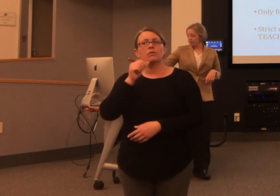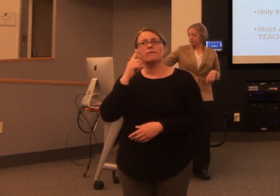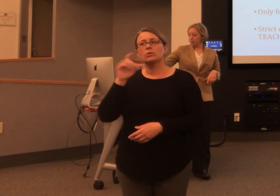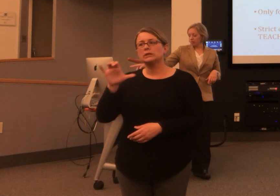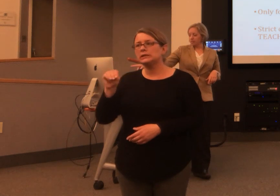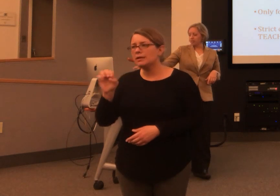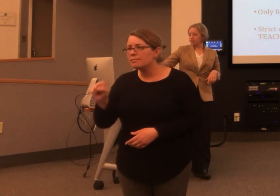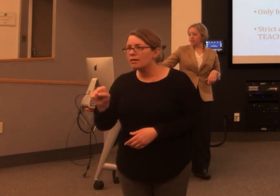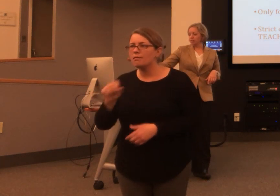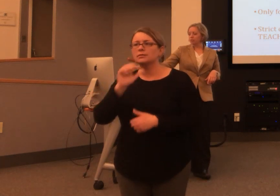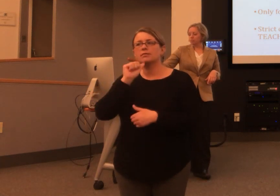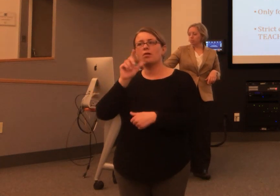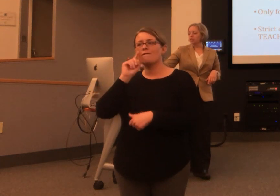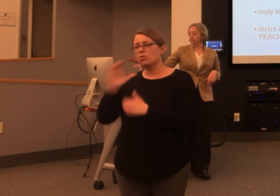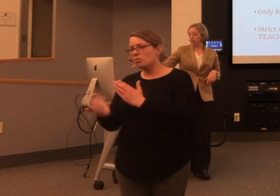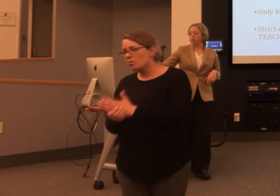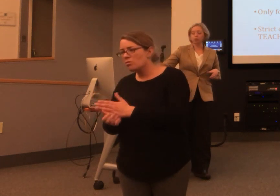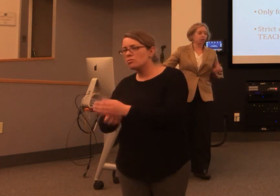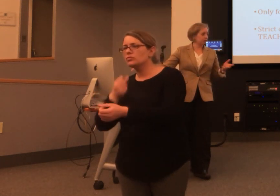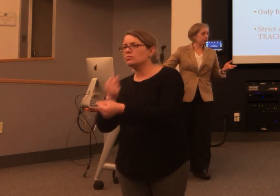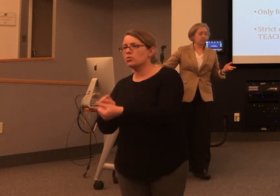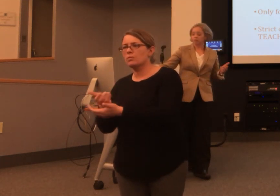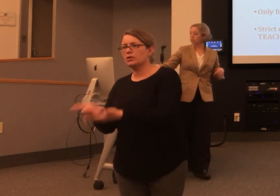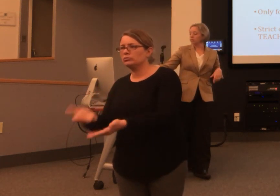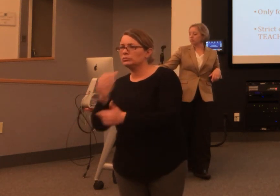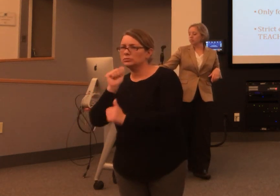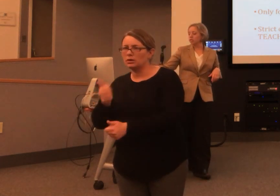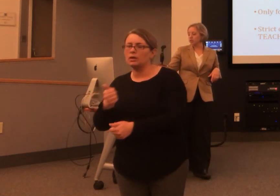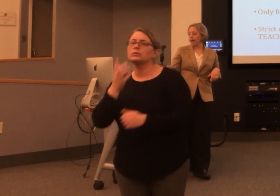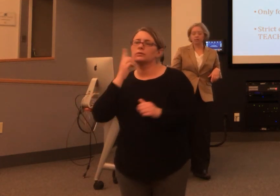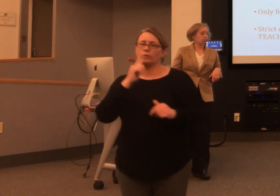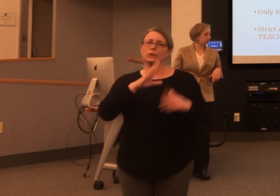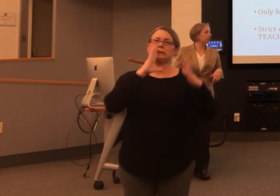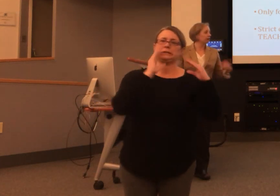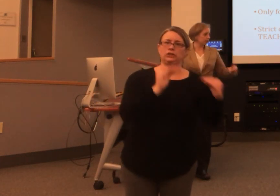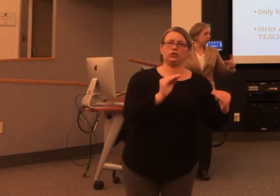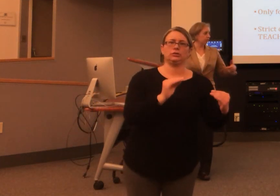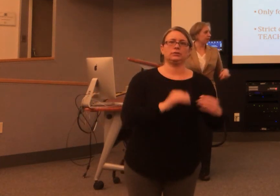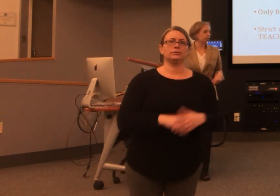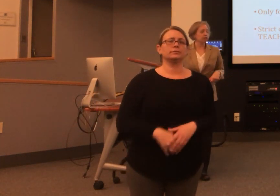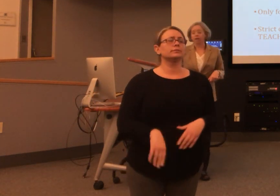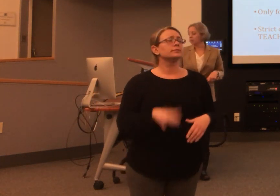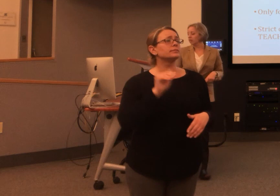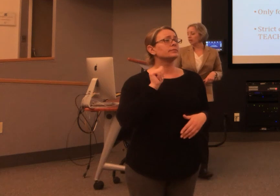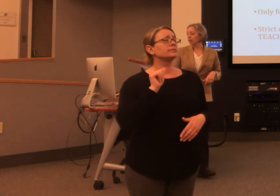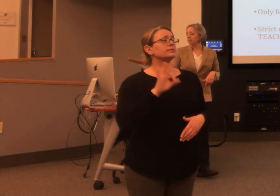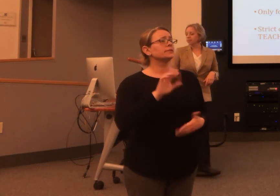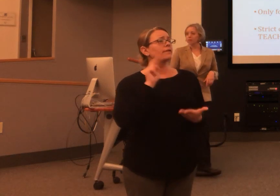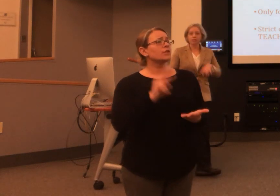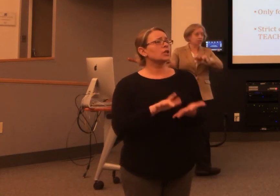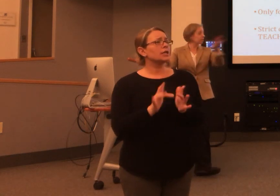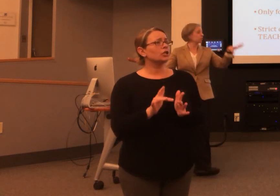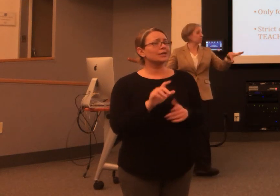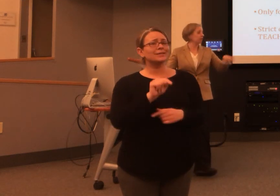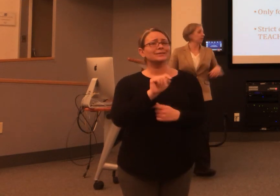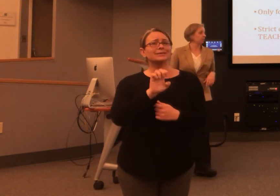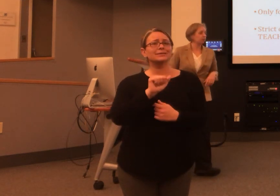And there's a reference here, if you Google the TEACH Act of North Carolina, you'll find good docs on that. And these slides will be made available